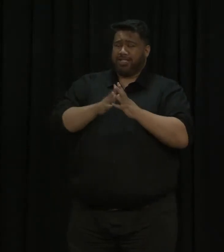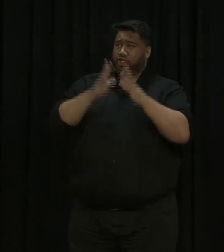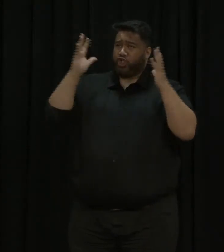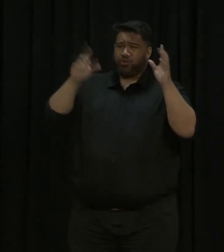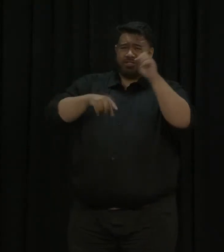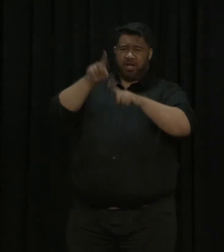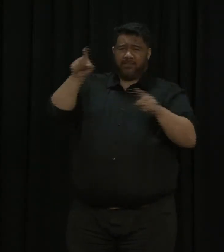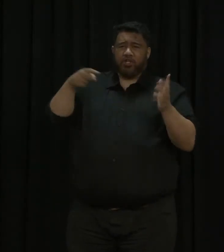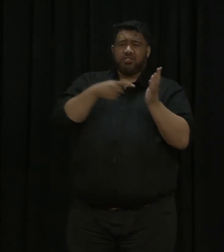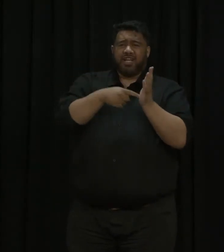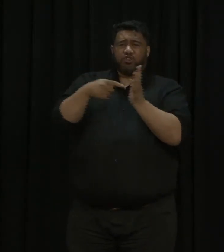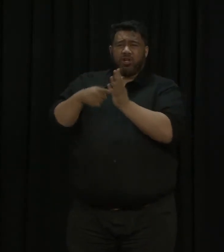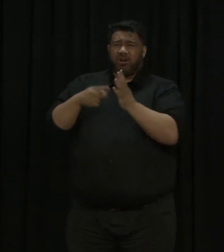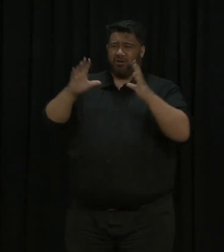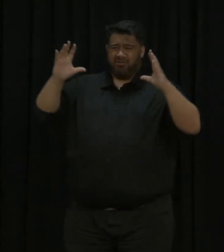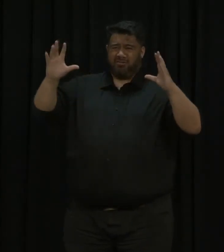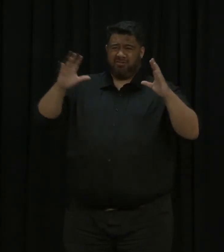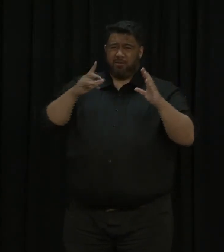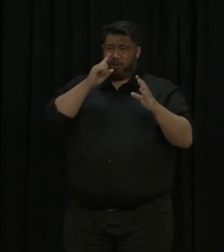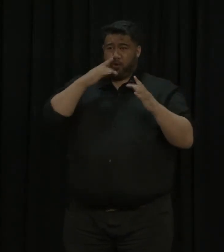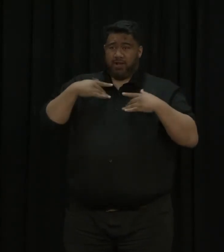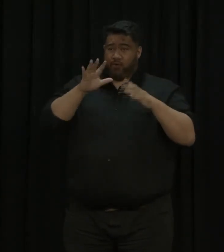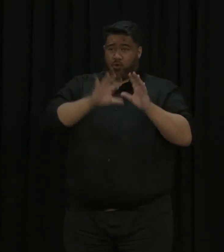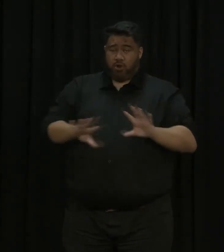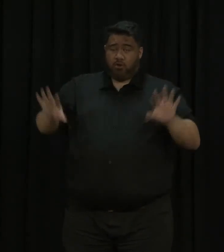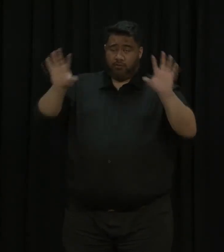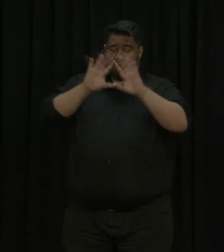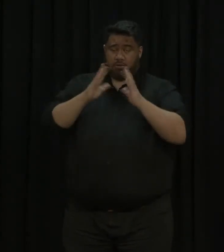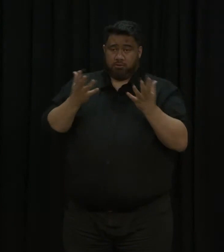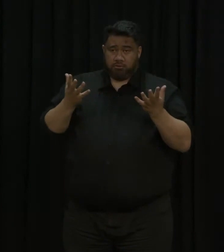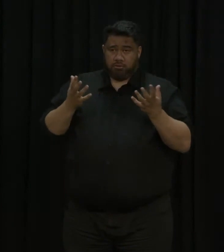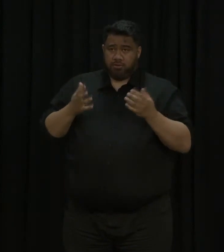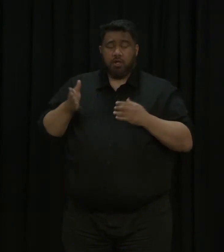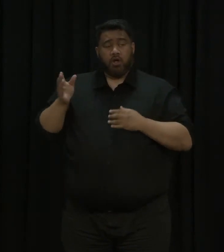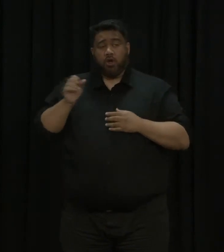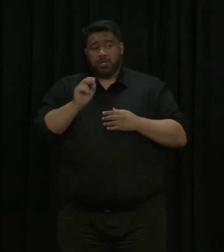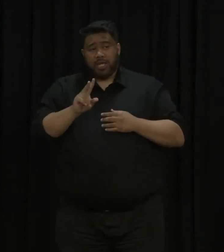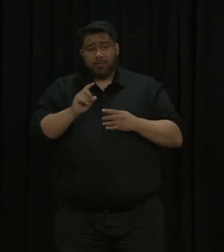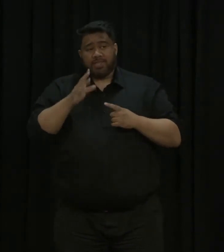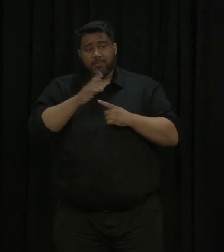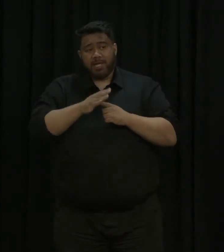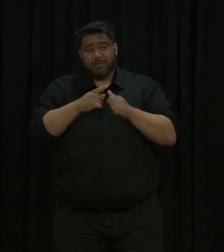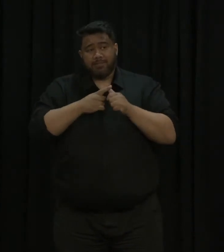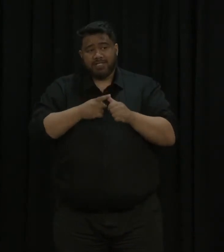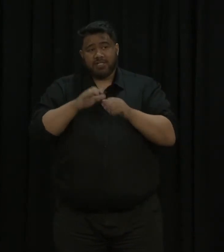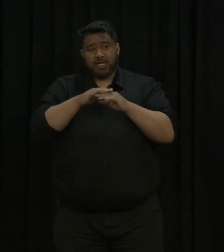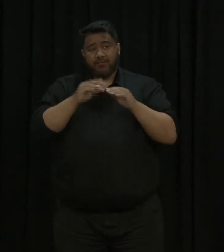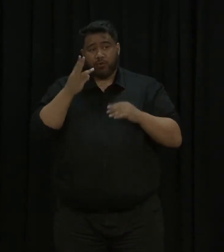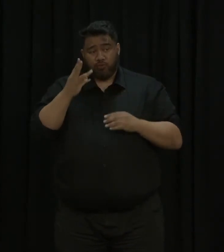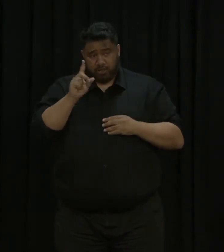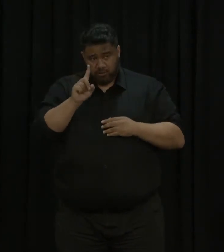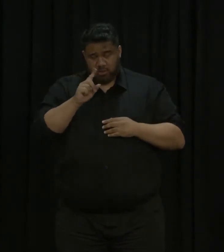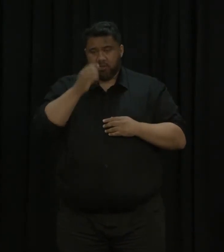what they are travelling to get gas for. Is quite big though.